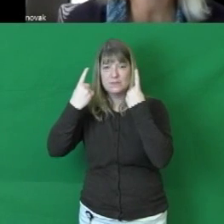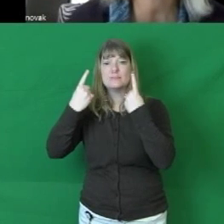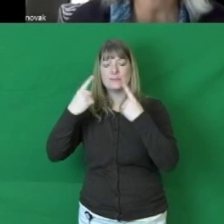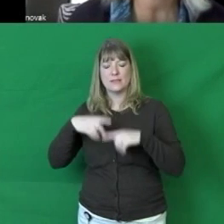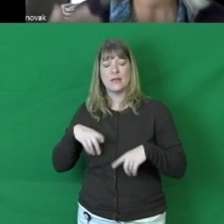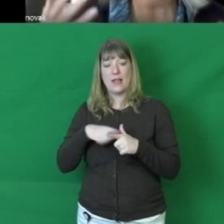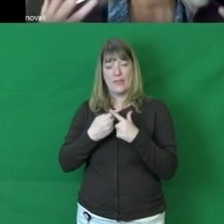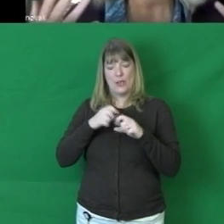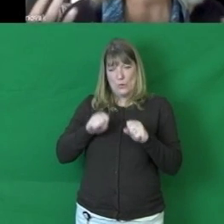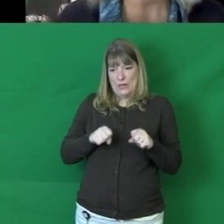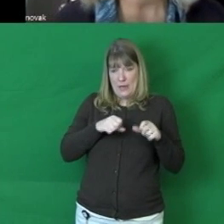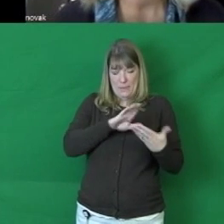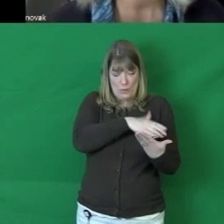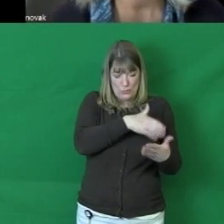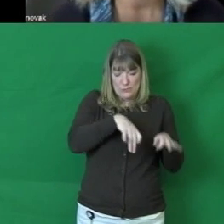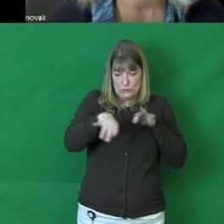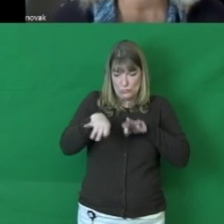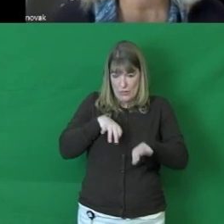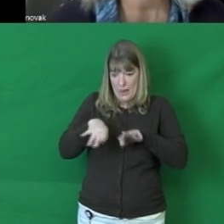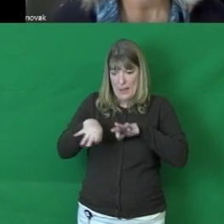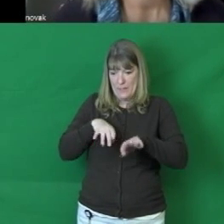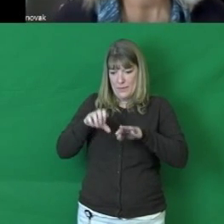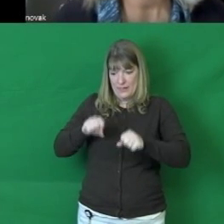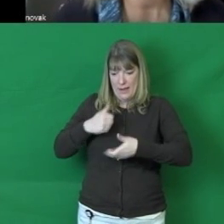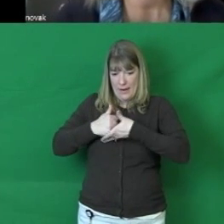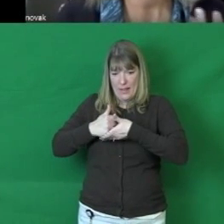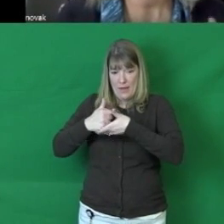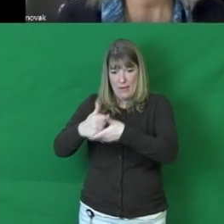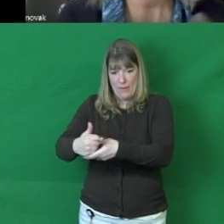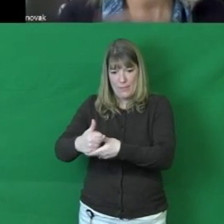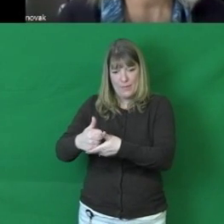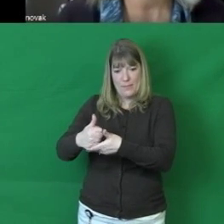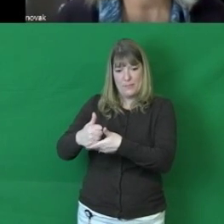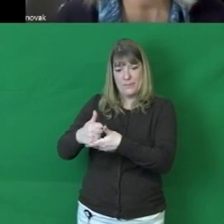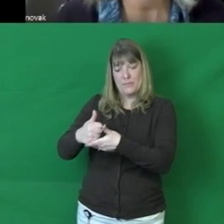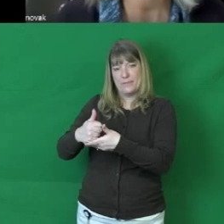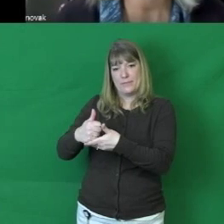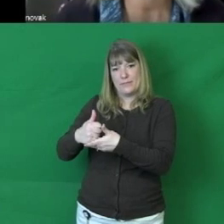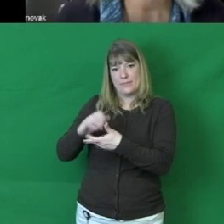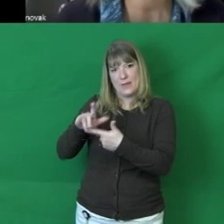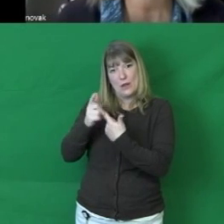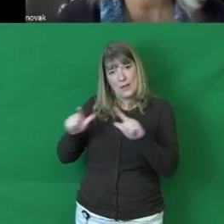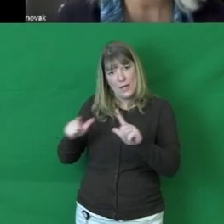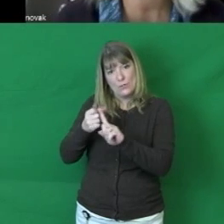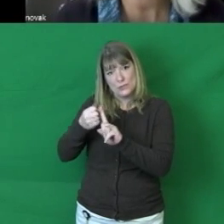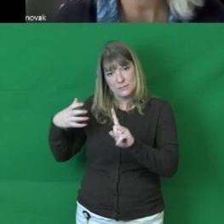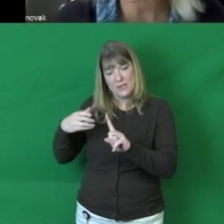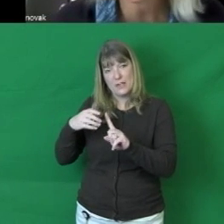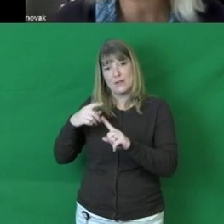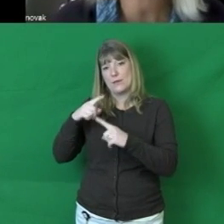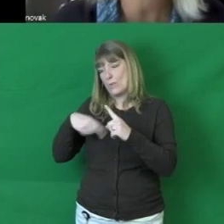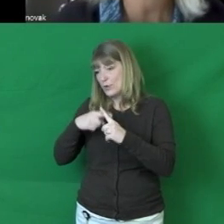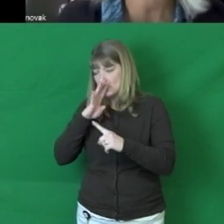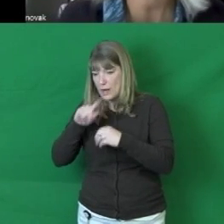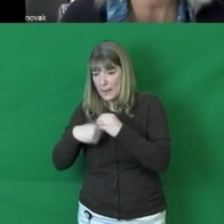Finally, just by describing the music can help students expand their language, when talking about music